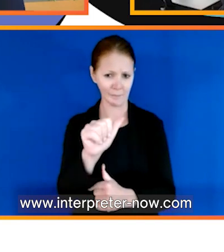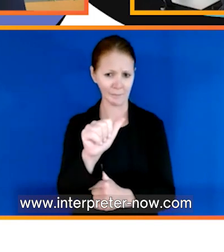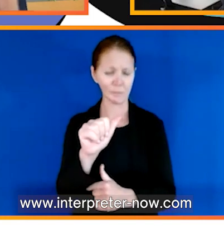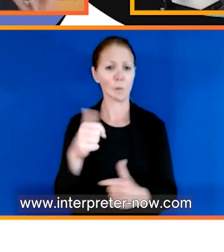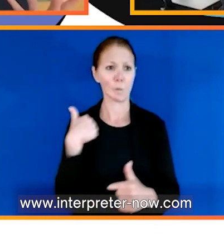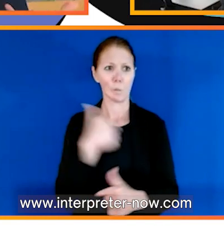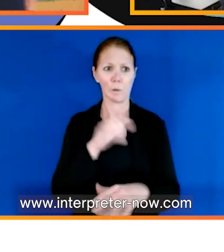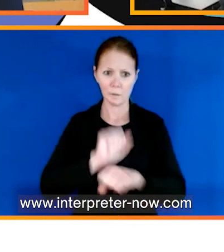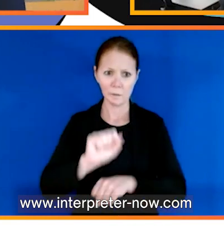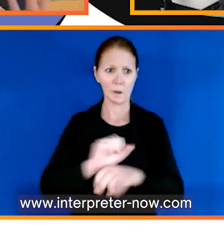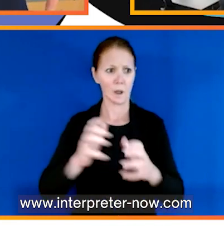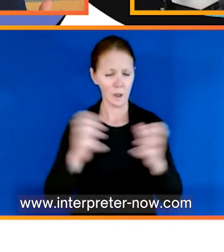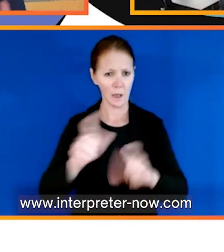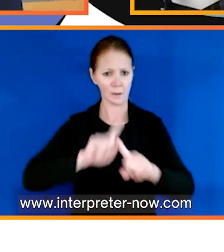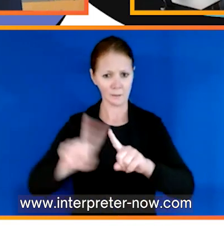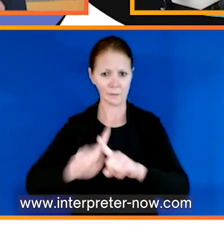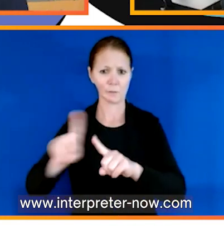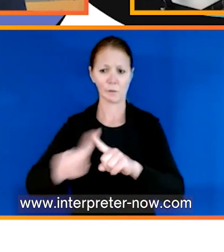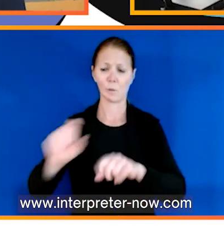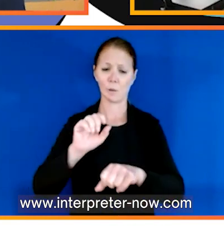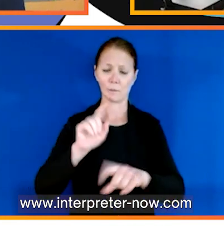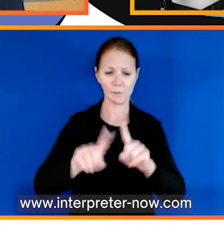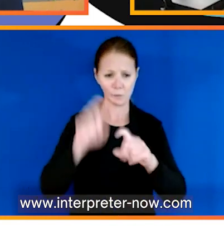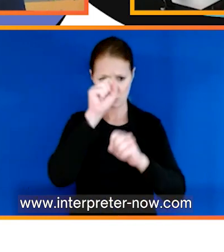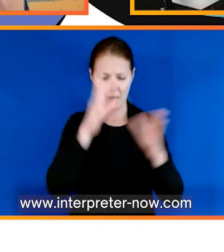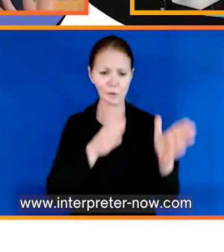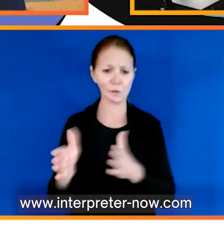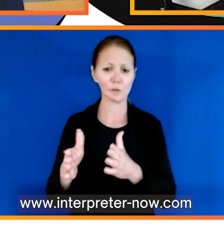So we did a lot, we did a lot of different things; we worked on strategy, we worked on